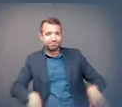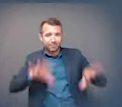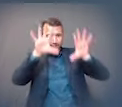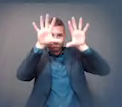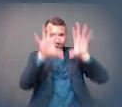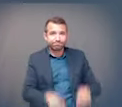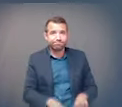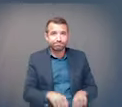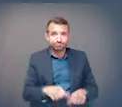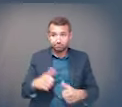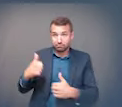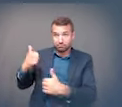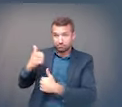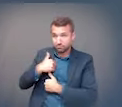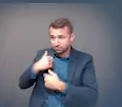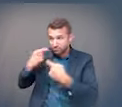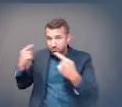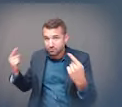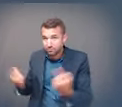This is for every wounded warrior who came home